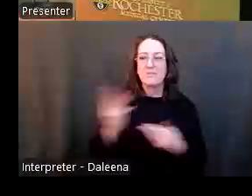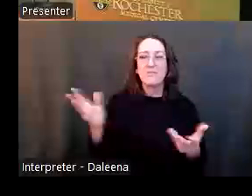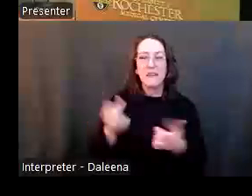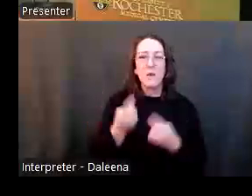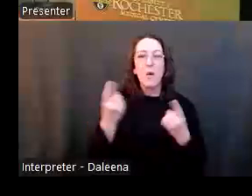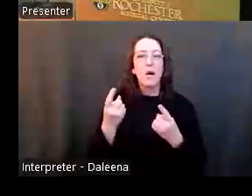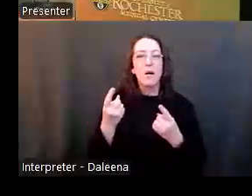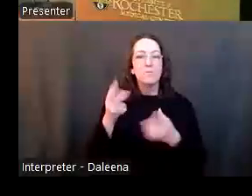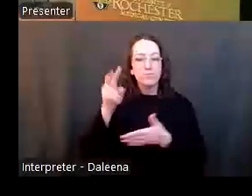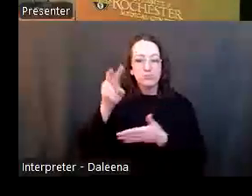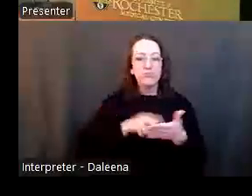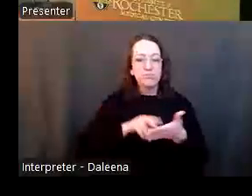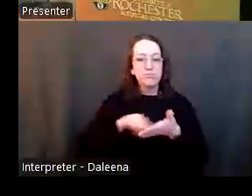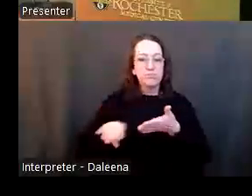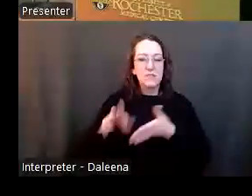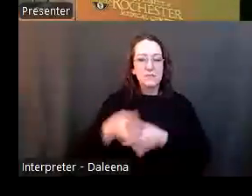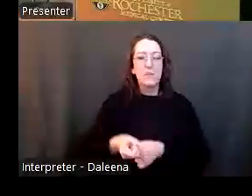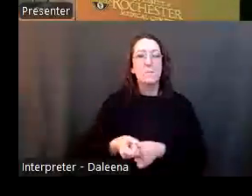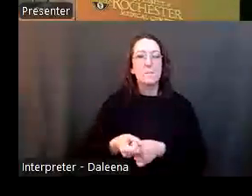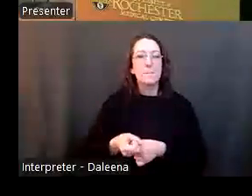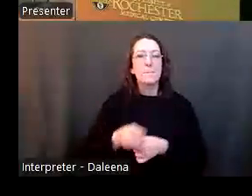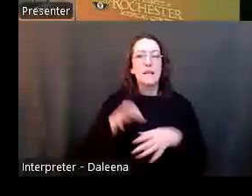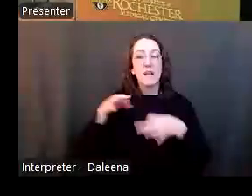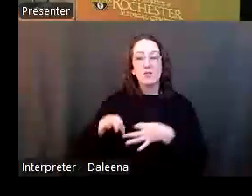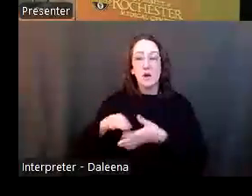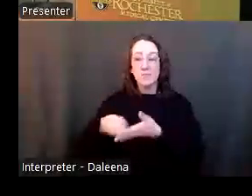read the discharge summary and then the discharge instructions these are things that the patients